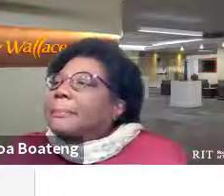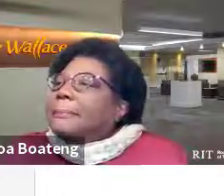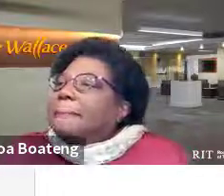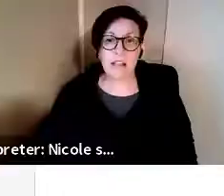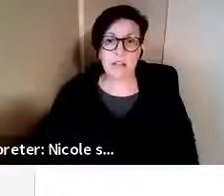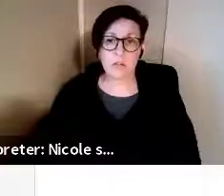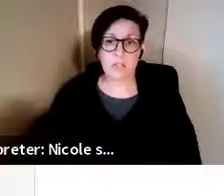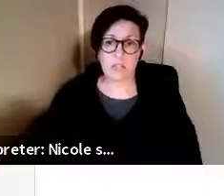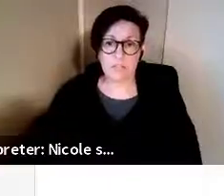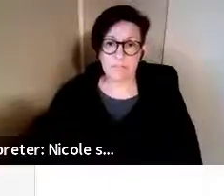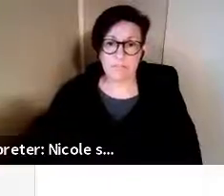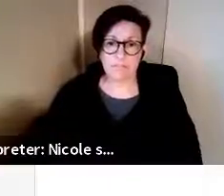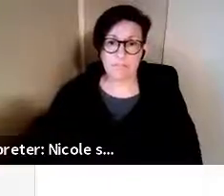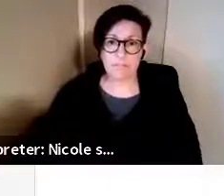Nicole she/her: Michelle has a question. OK.